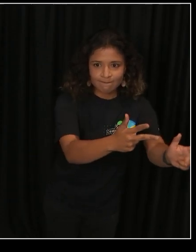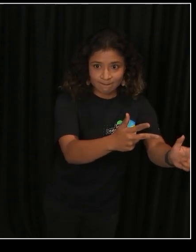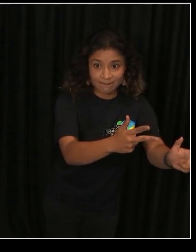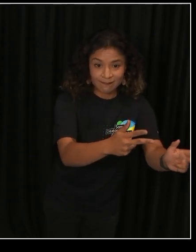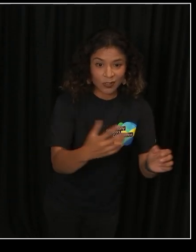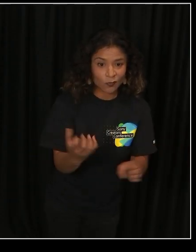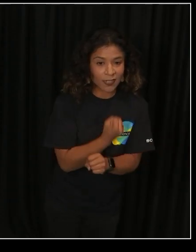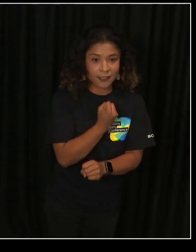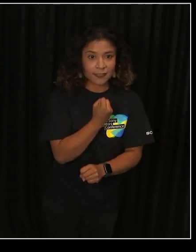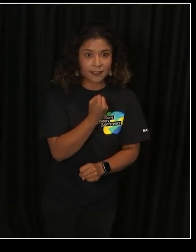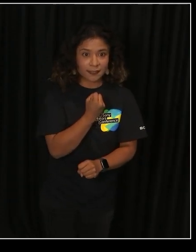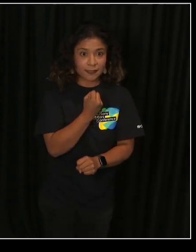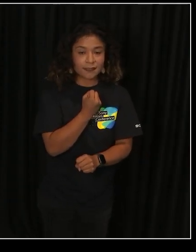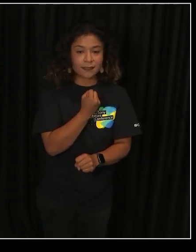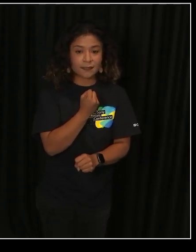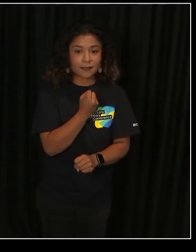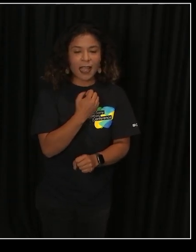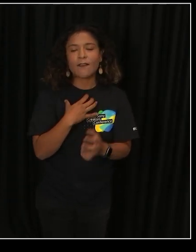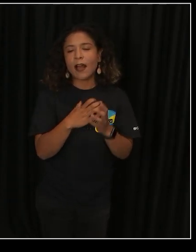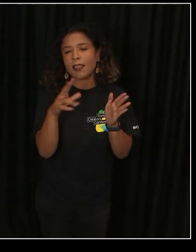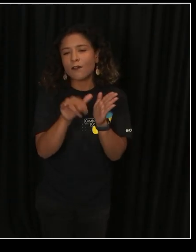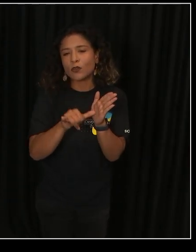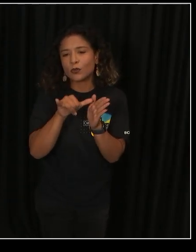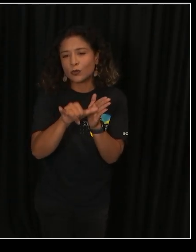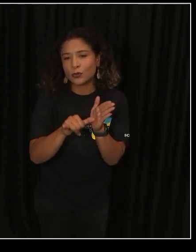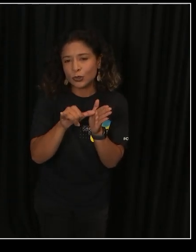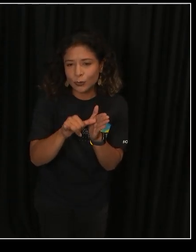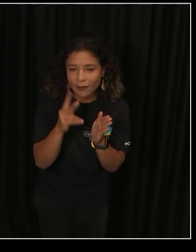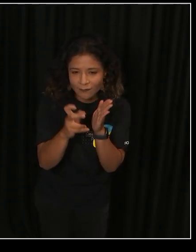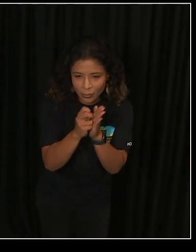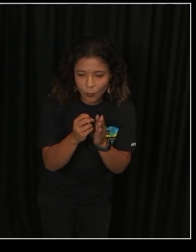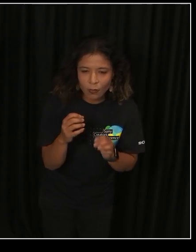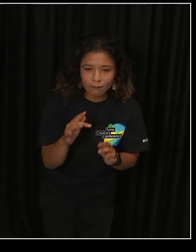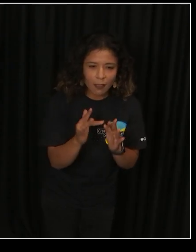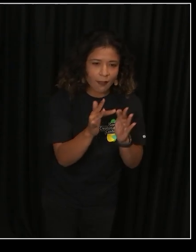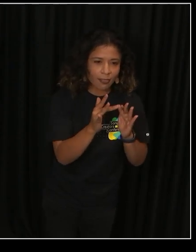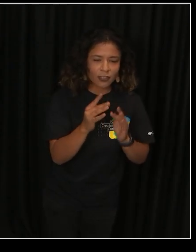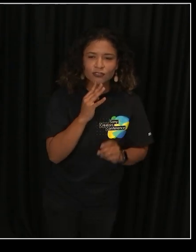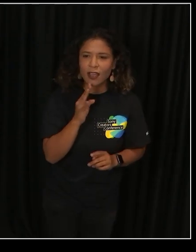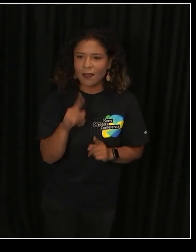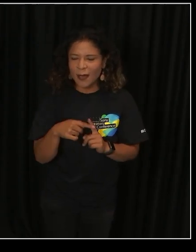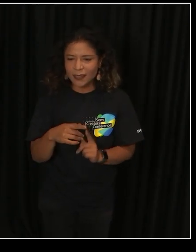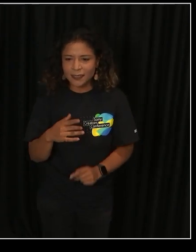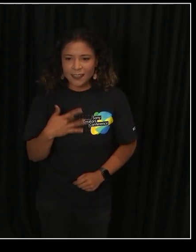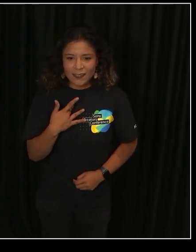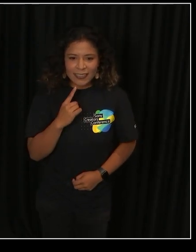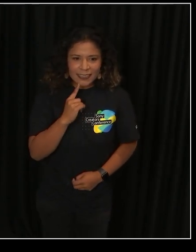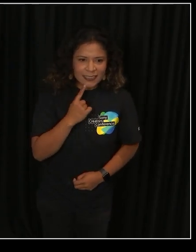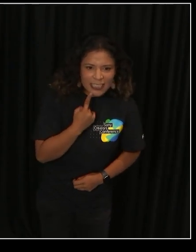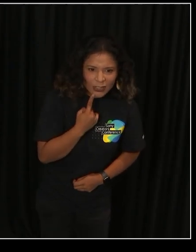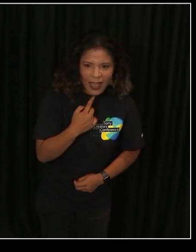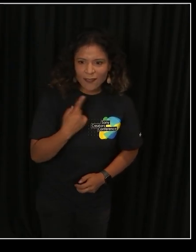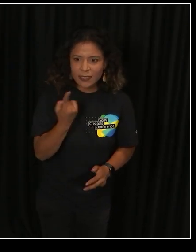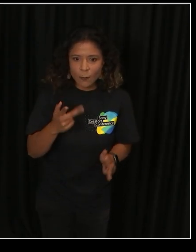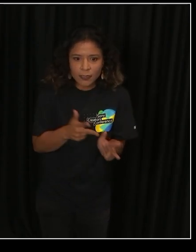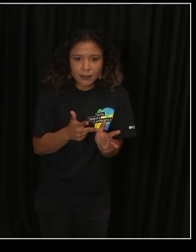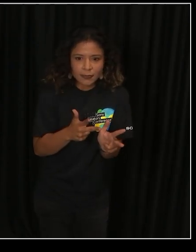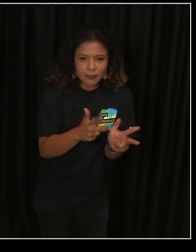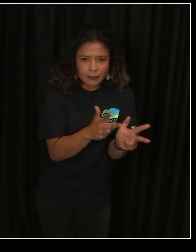And there's a lot of YouTube videos of people doing that online and talking about how intense it felt to have someone on your tail, the whole race like that.